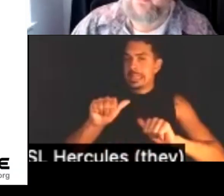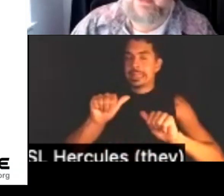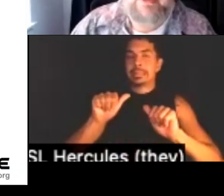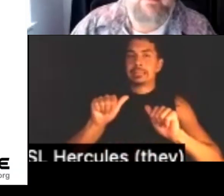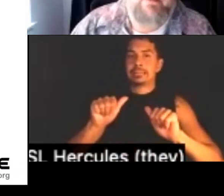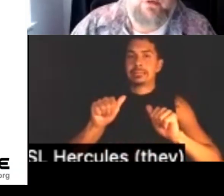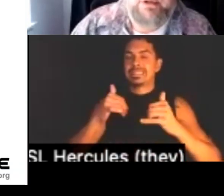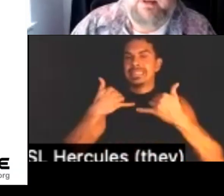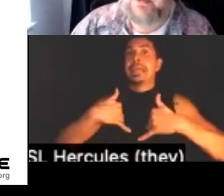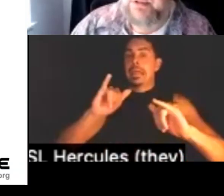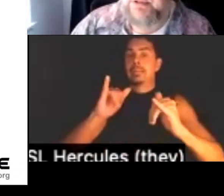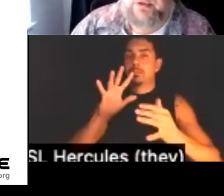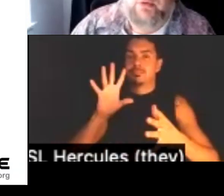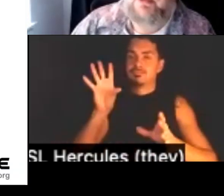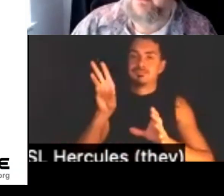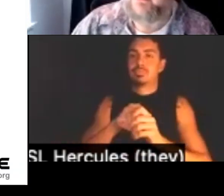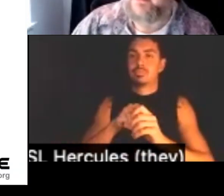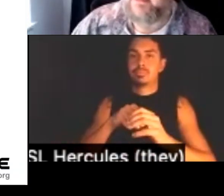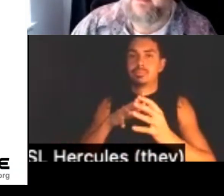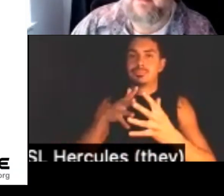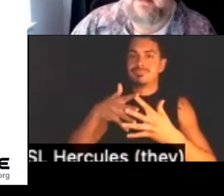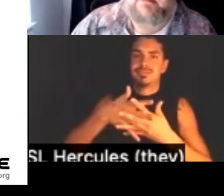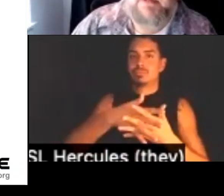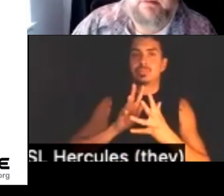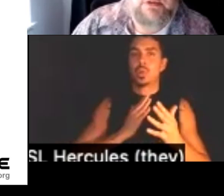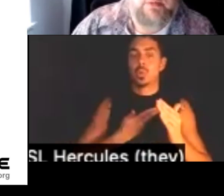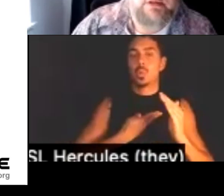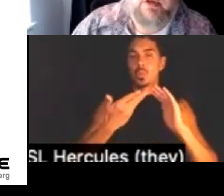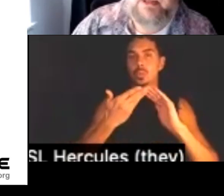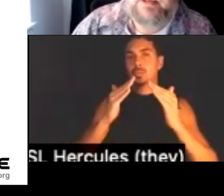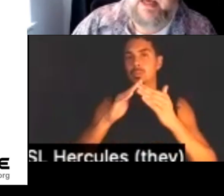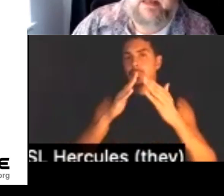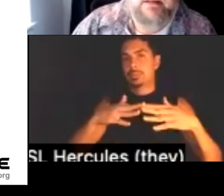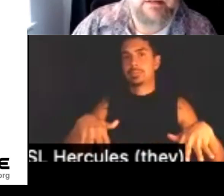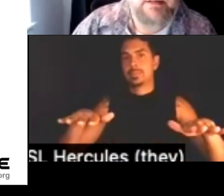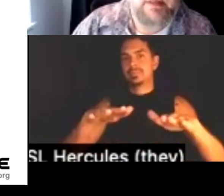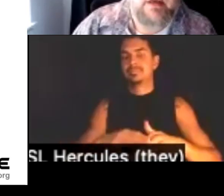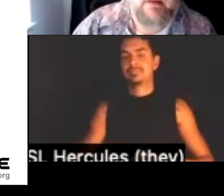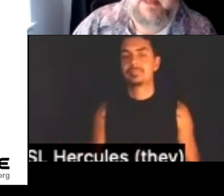So we're gonna do poll number two. And Caleb, do you want to launch that this time?